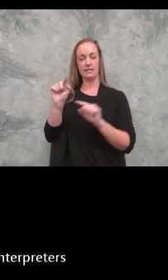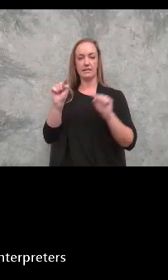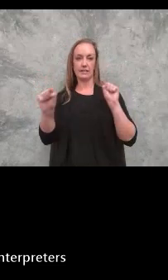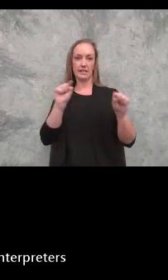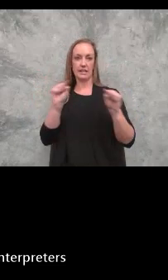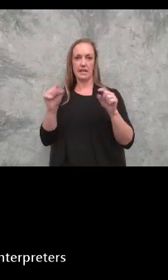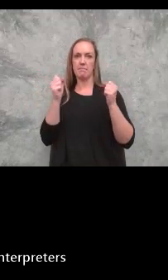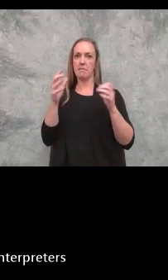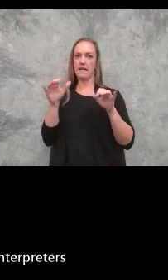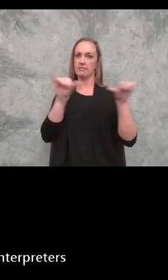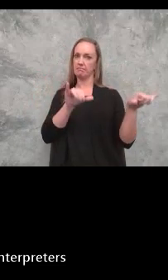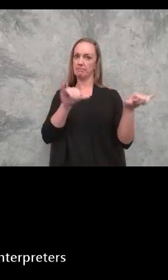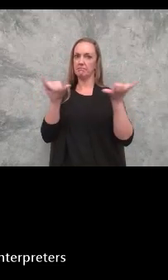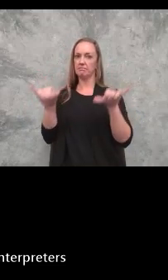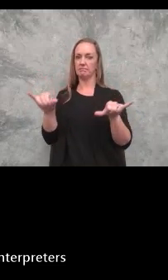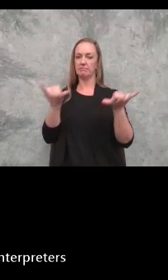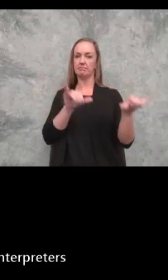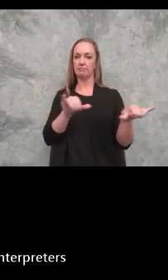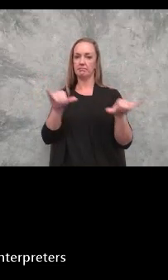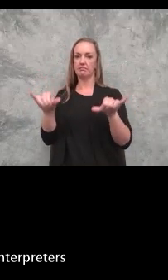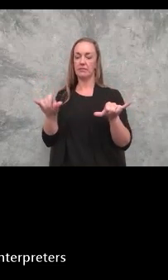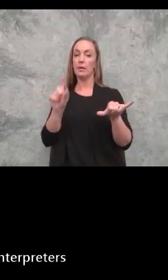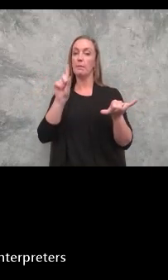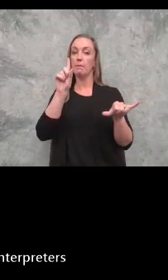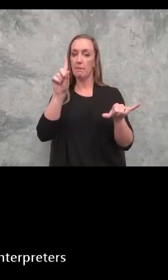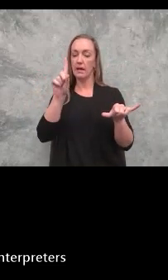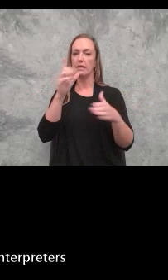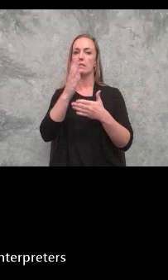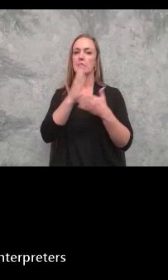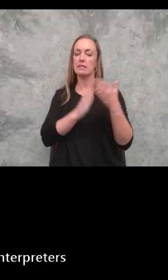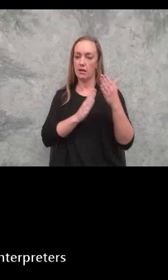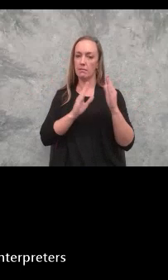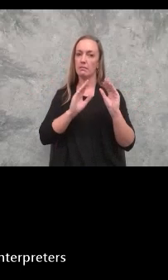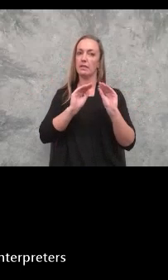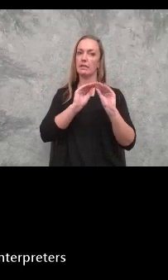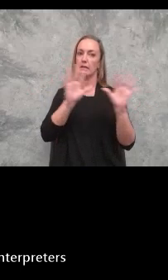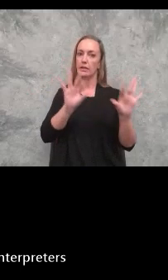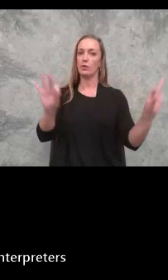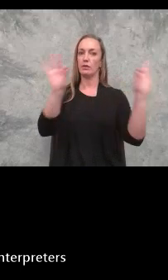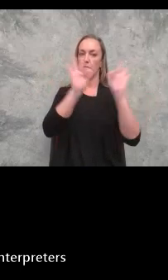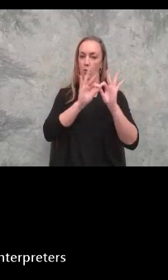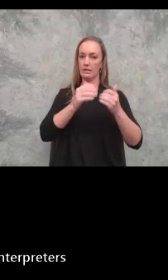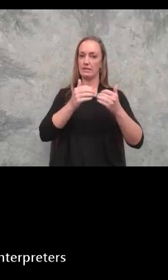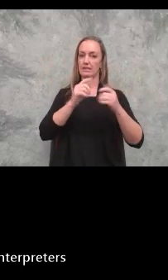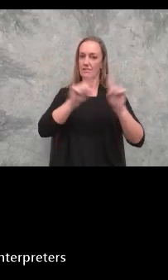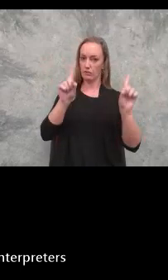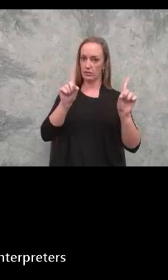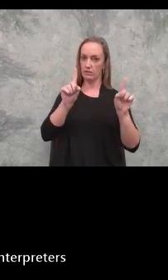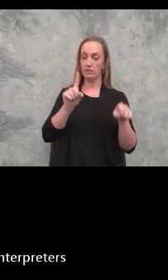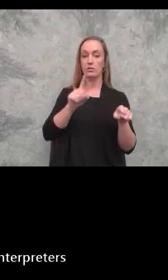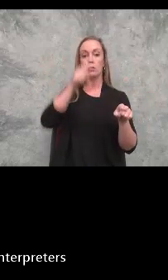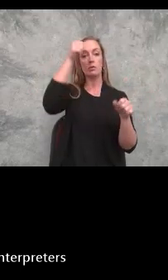of similarities. However, there are some marked differences. Remember that UDL is